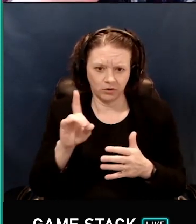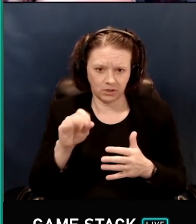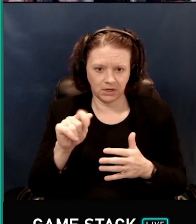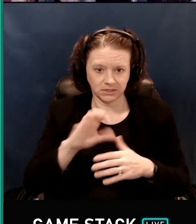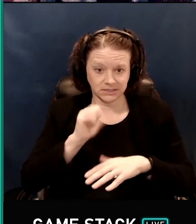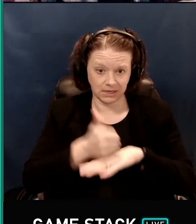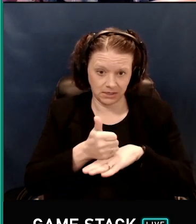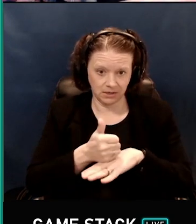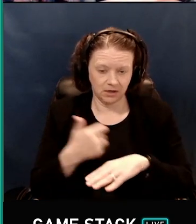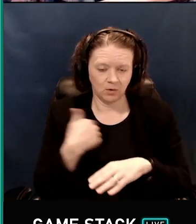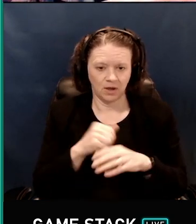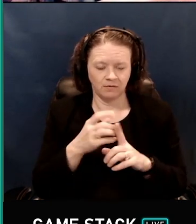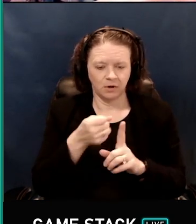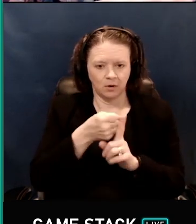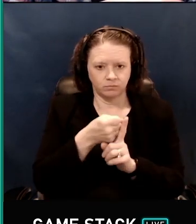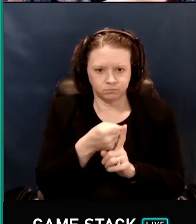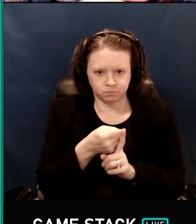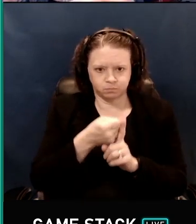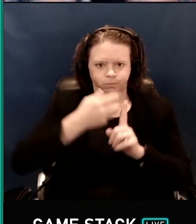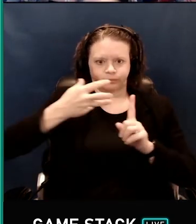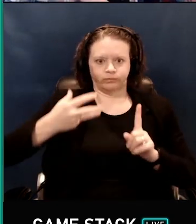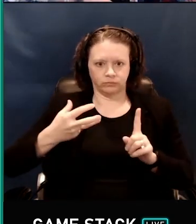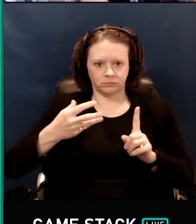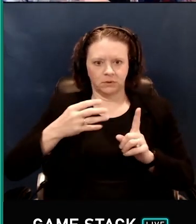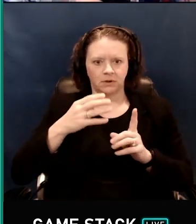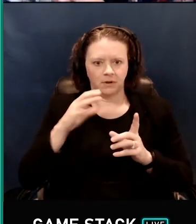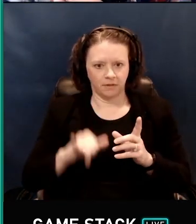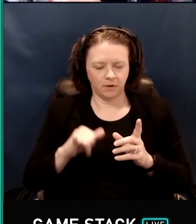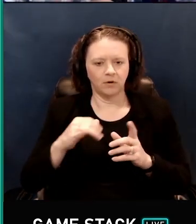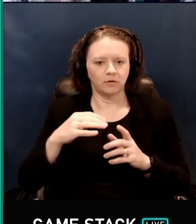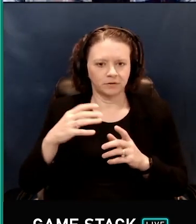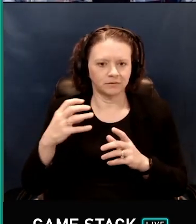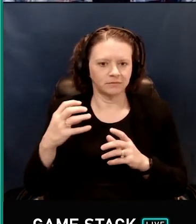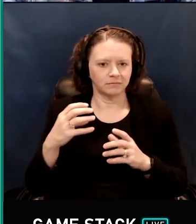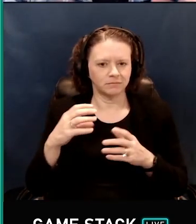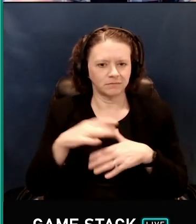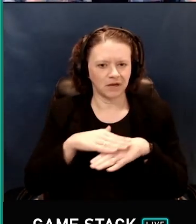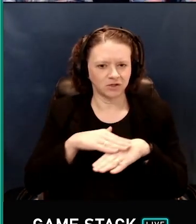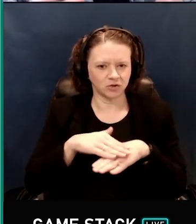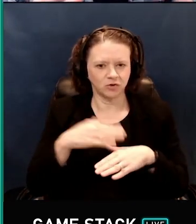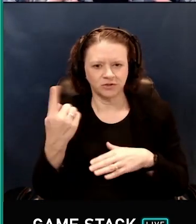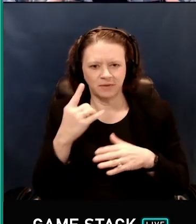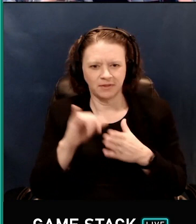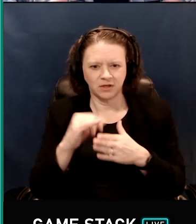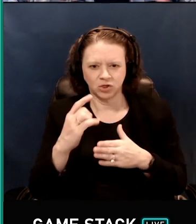we have to decompress those textures to something that is GPU usage ready, and we're not talking just about BC compression here,